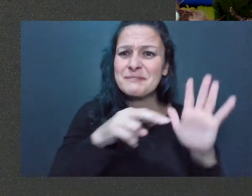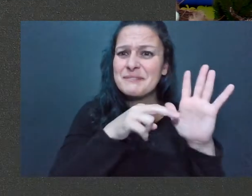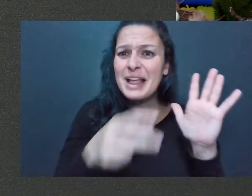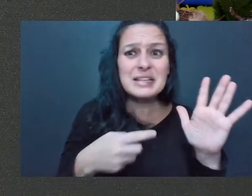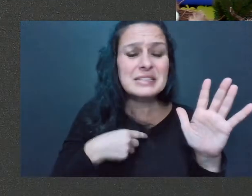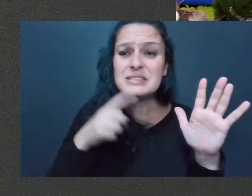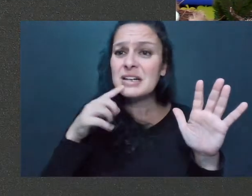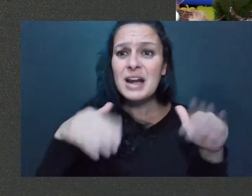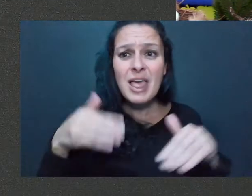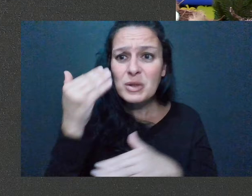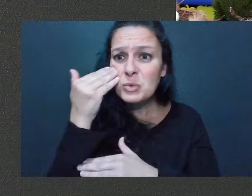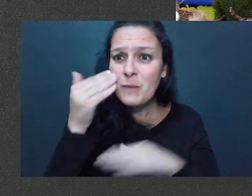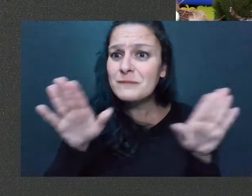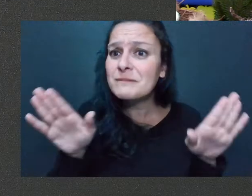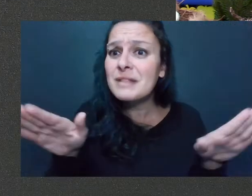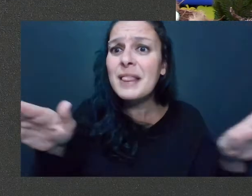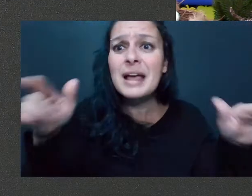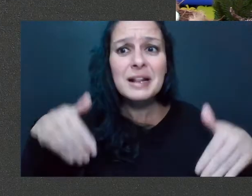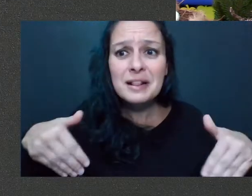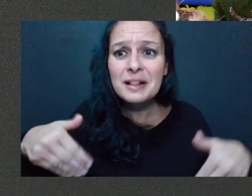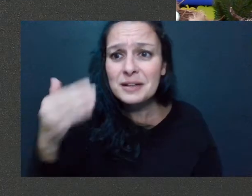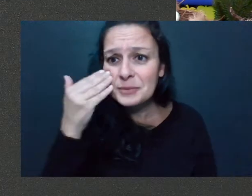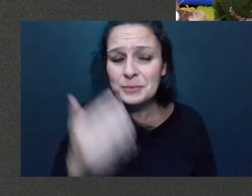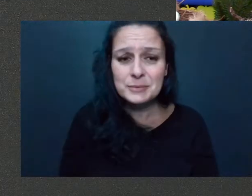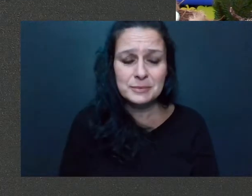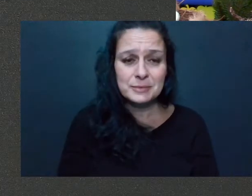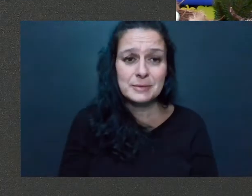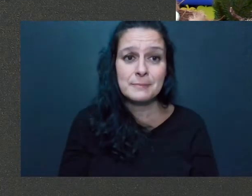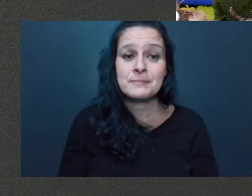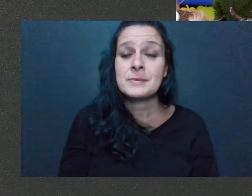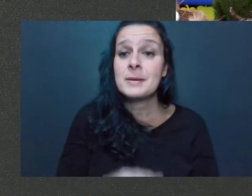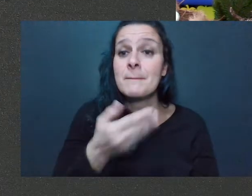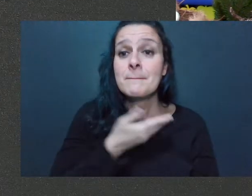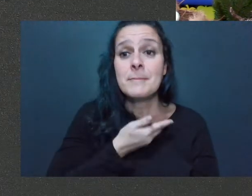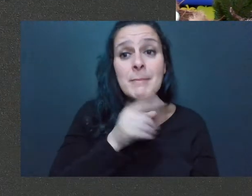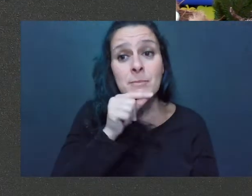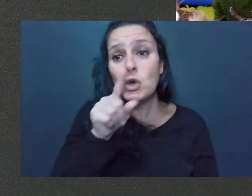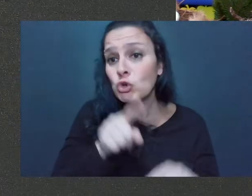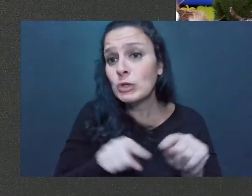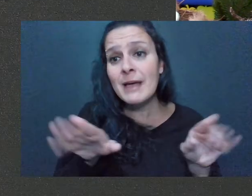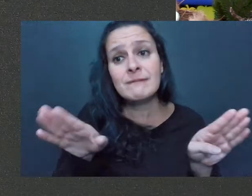He does not know how to fly yet. The baby bird could not fly.